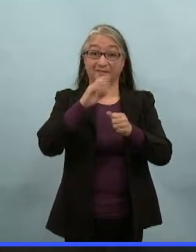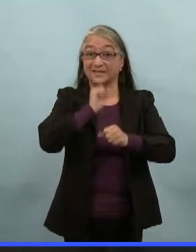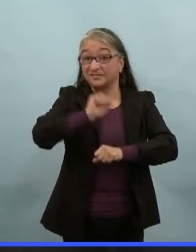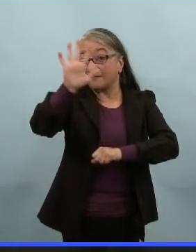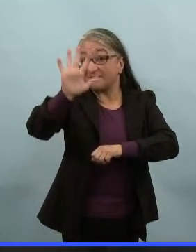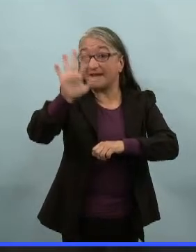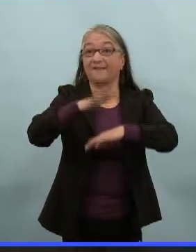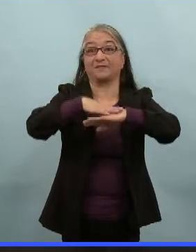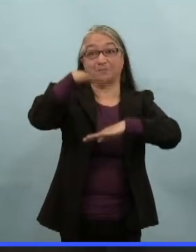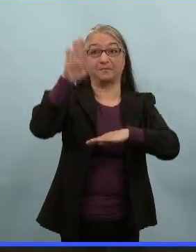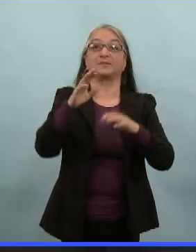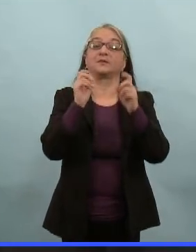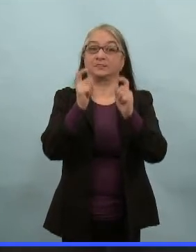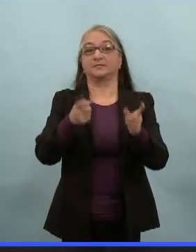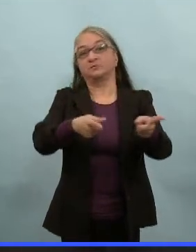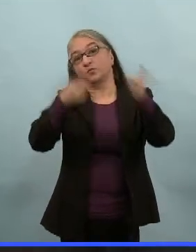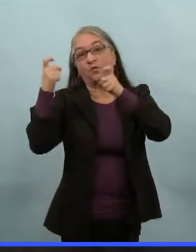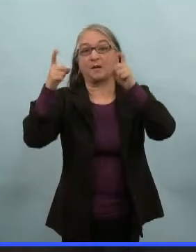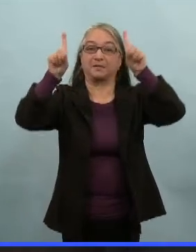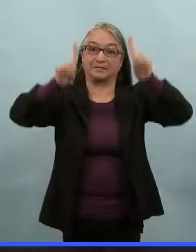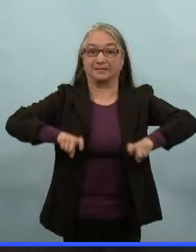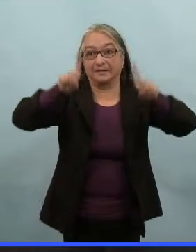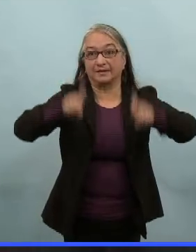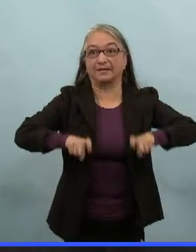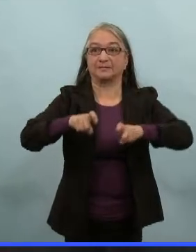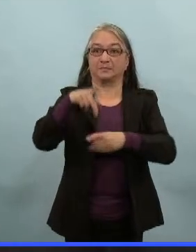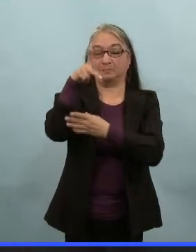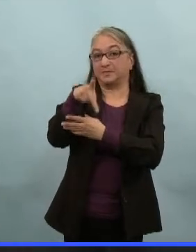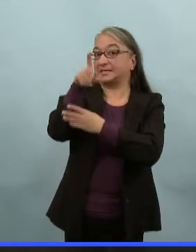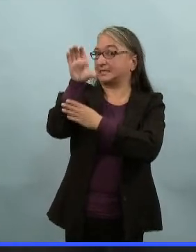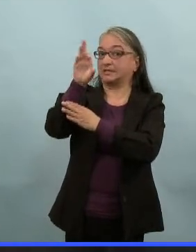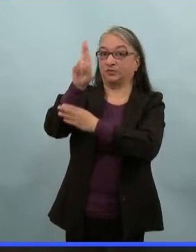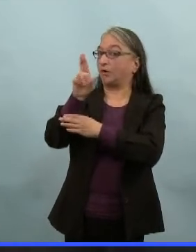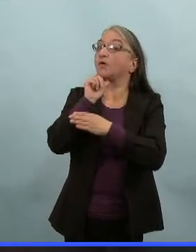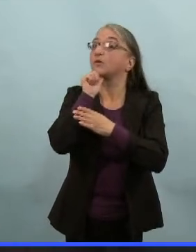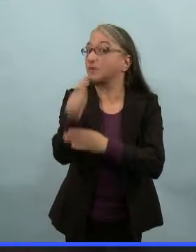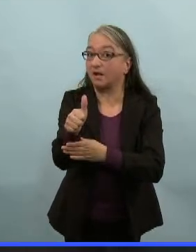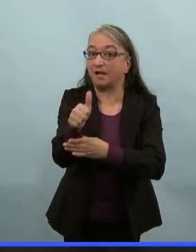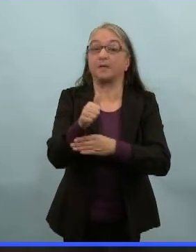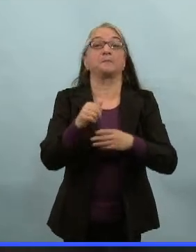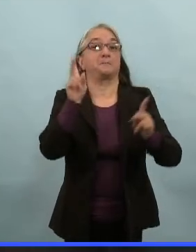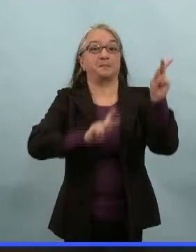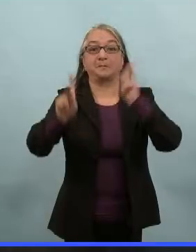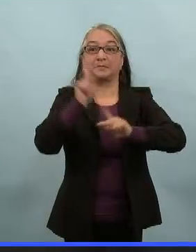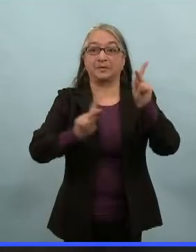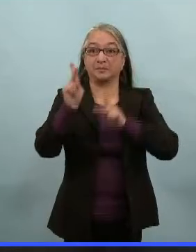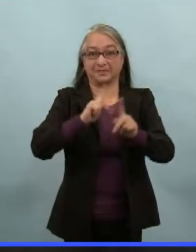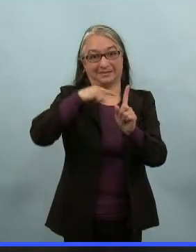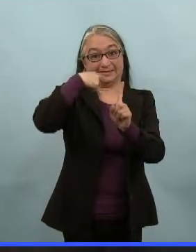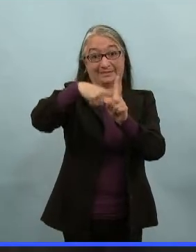not a pcr test people who test positive on a rapid antigen test should consider themselves as having